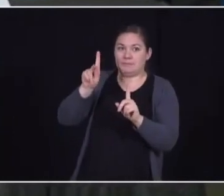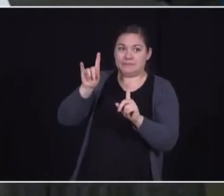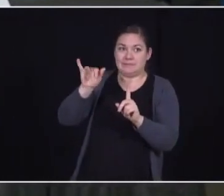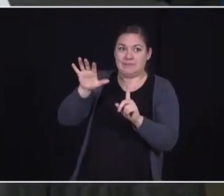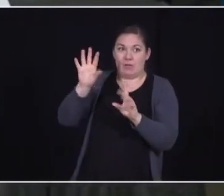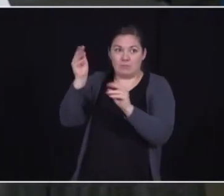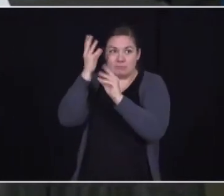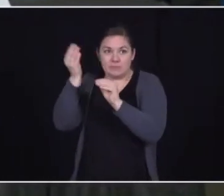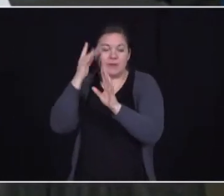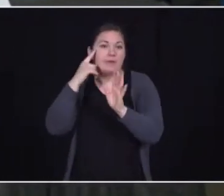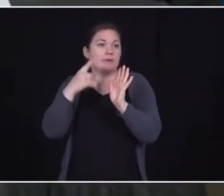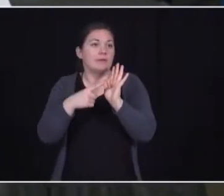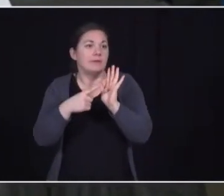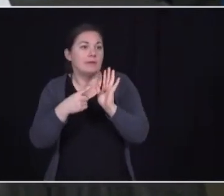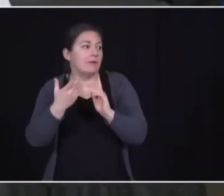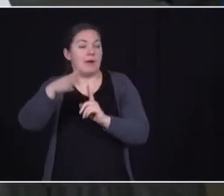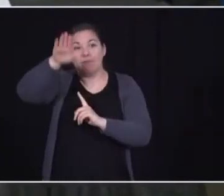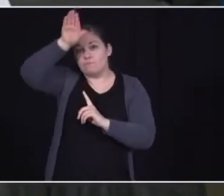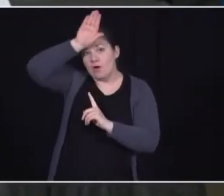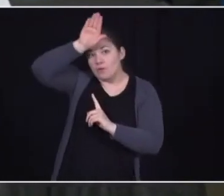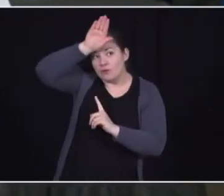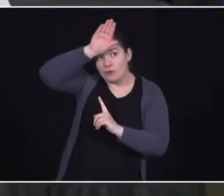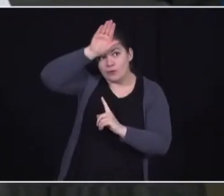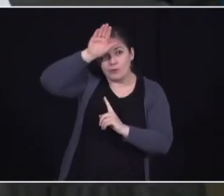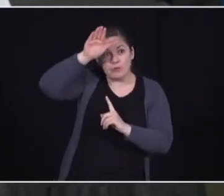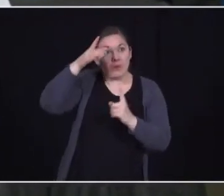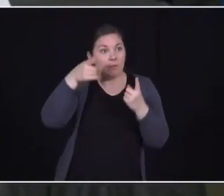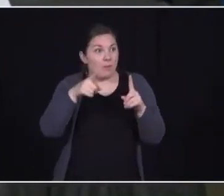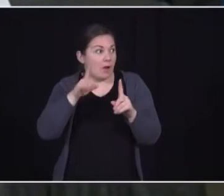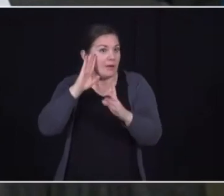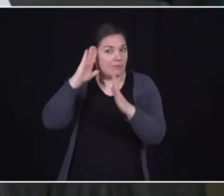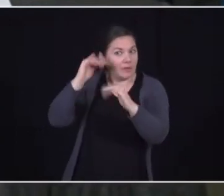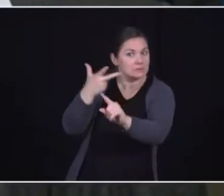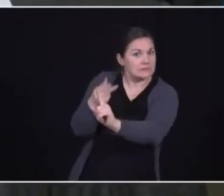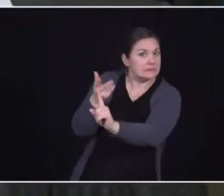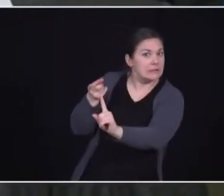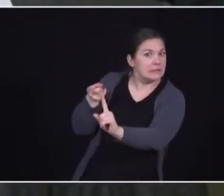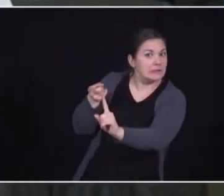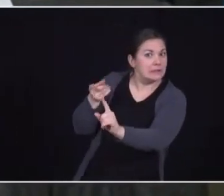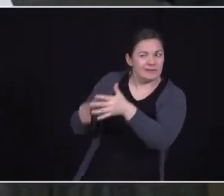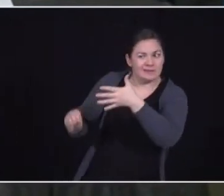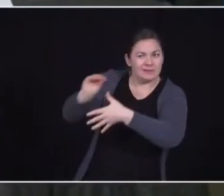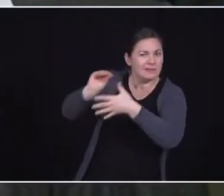that the vaccine will be available for them by March? And secondly what about other first responders